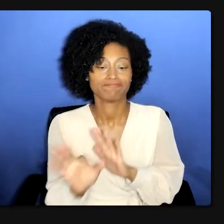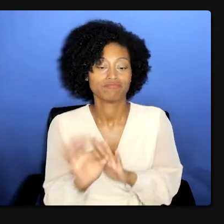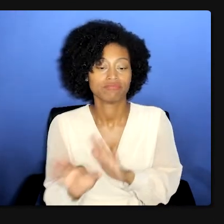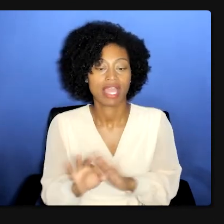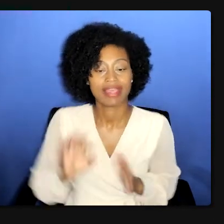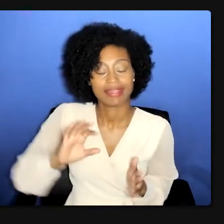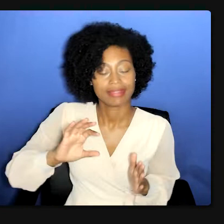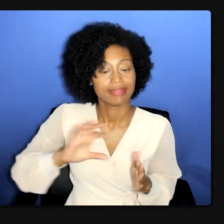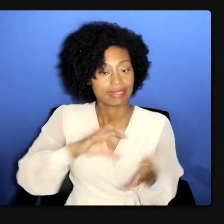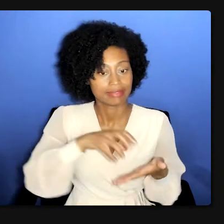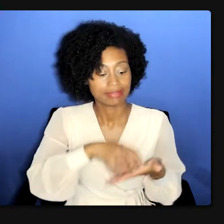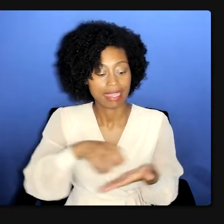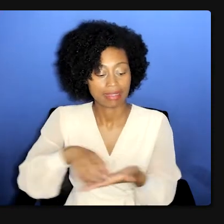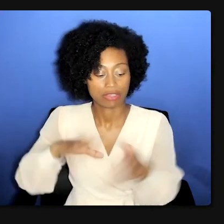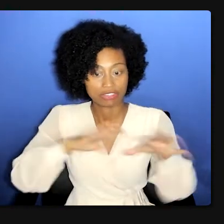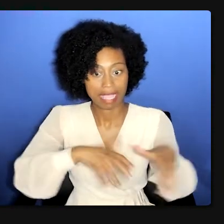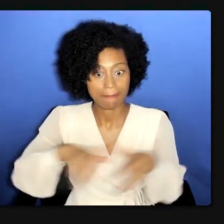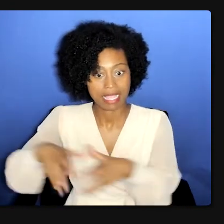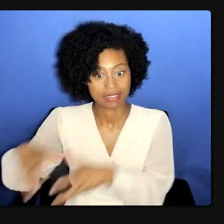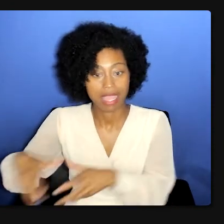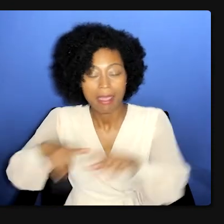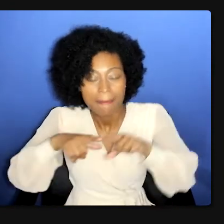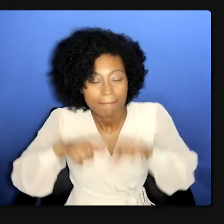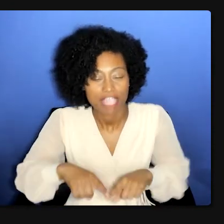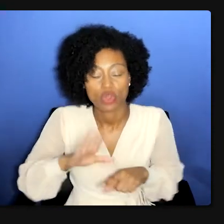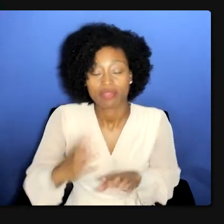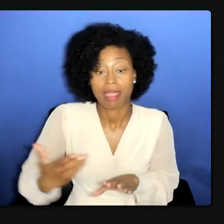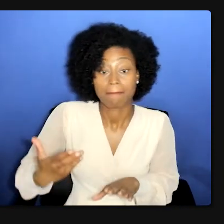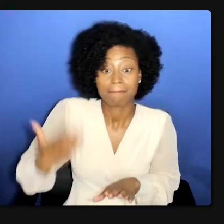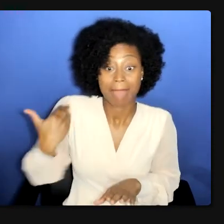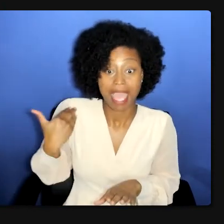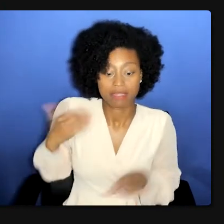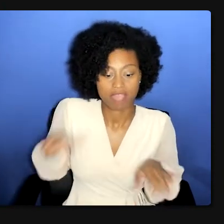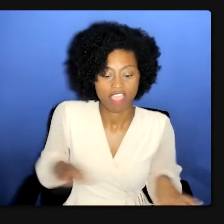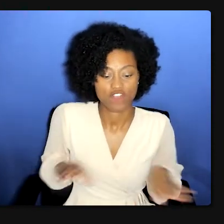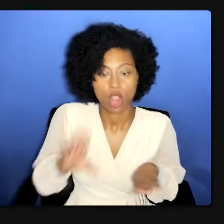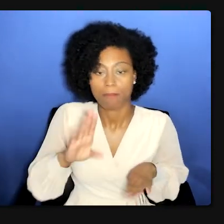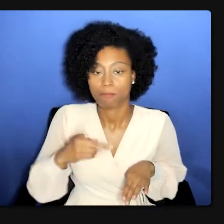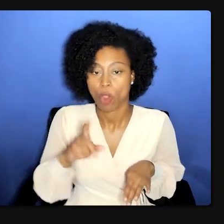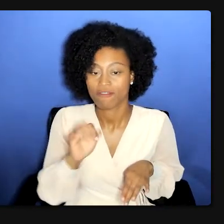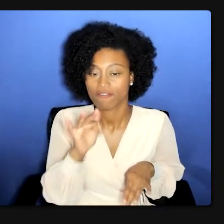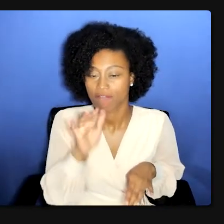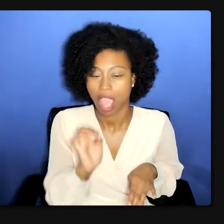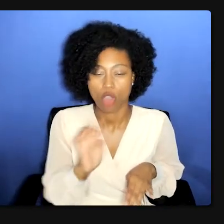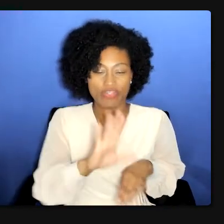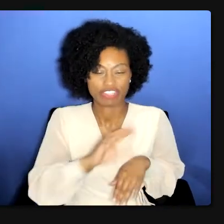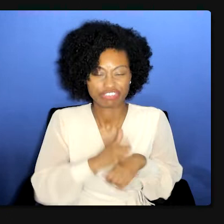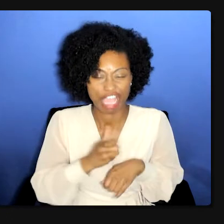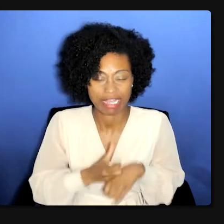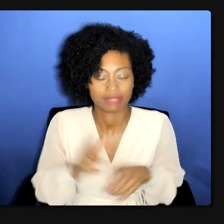and so defining our player segments based on past behaviors or current status of their profiles, et cetera.